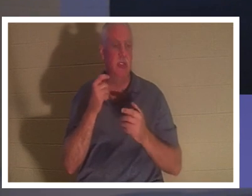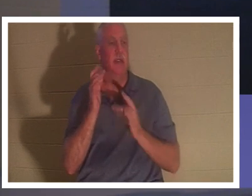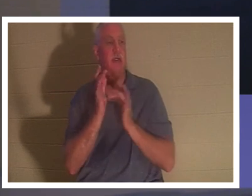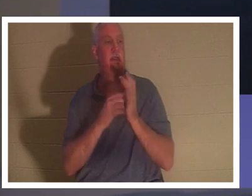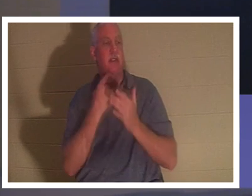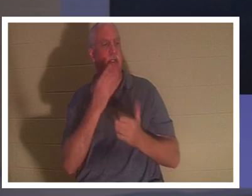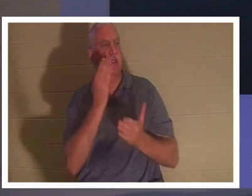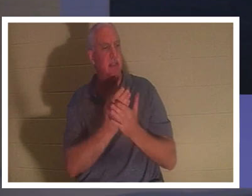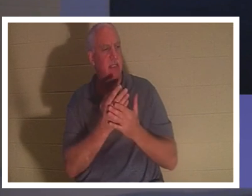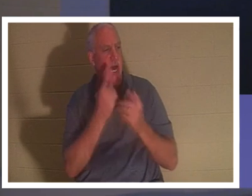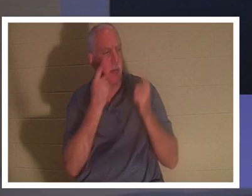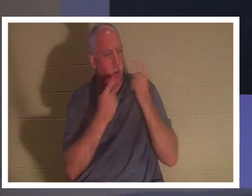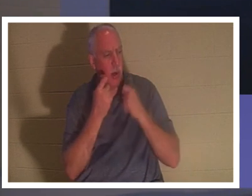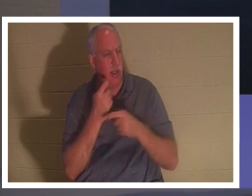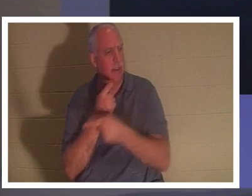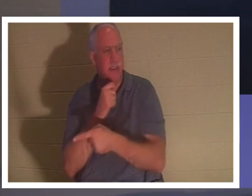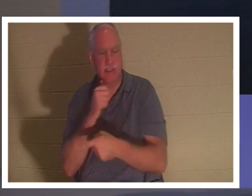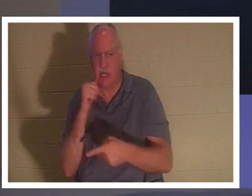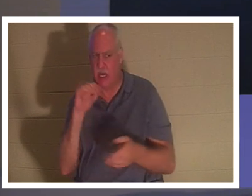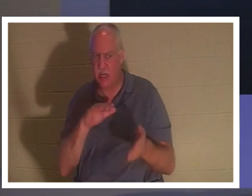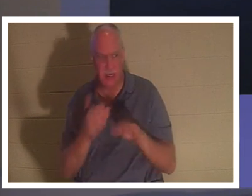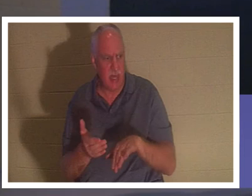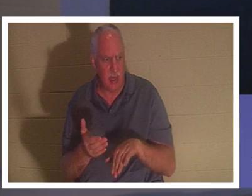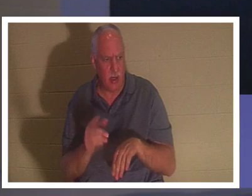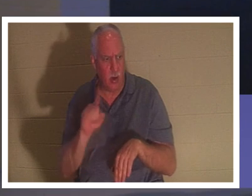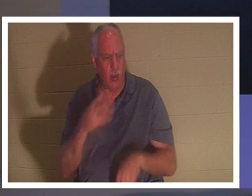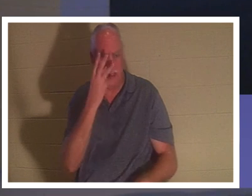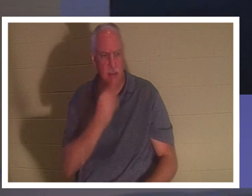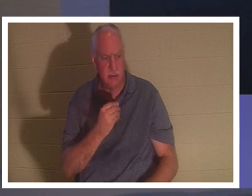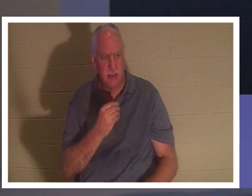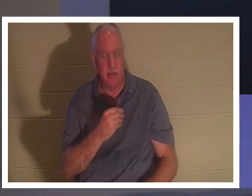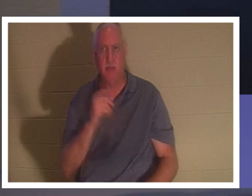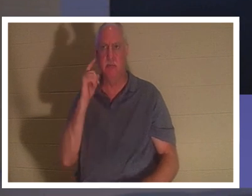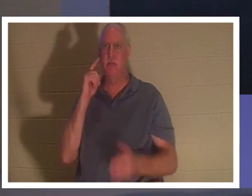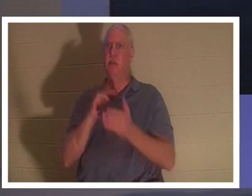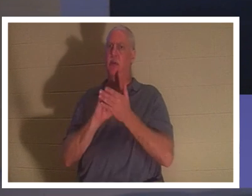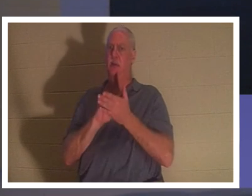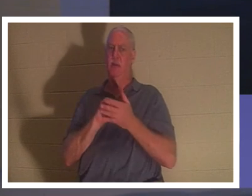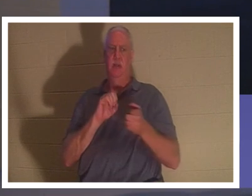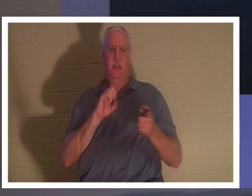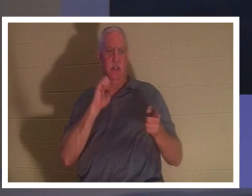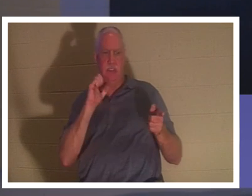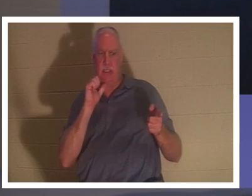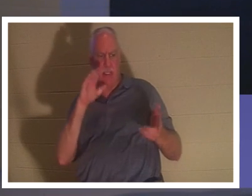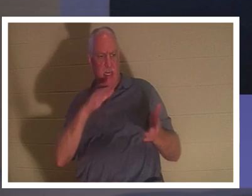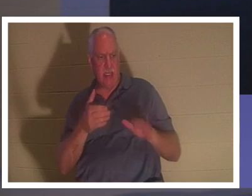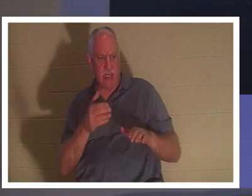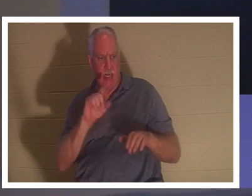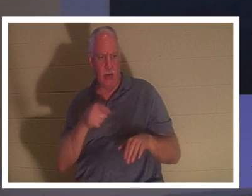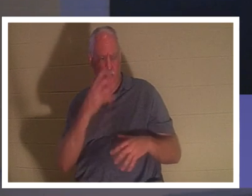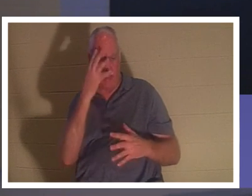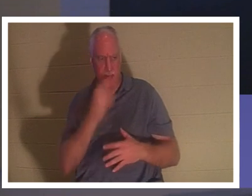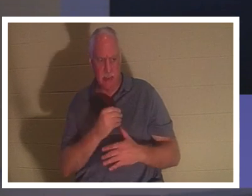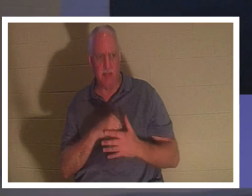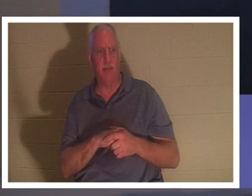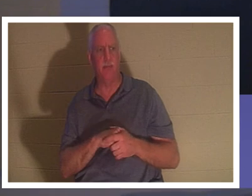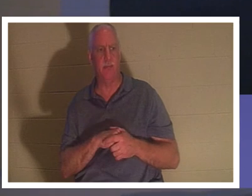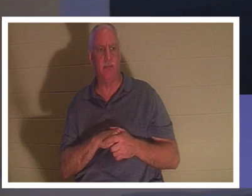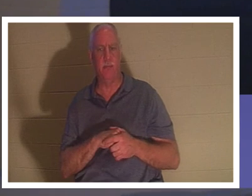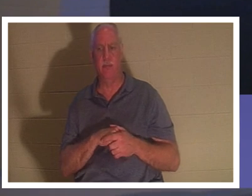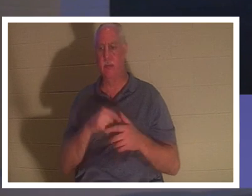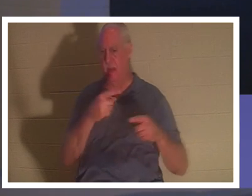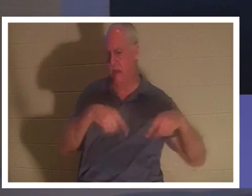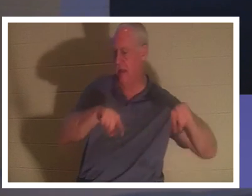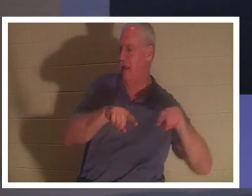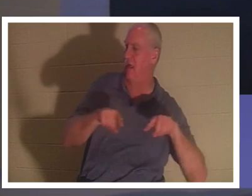'She is not dead but asleep". Notice that, she is not dead but asleep. "They laughed at Him, knowing